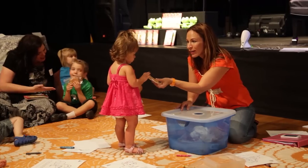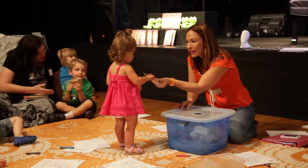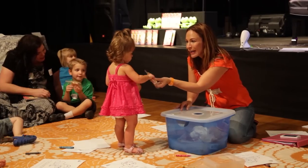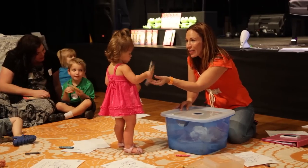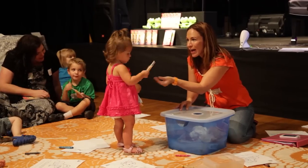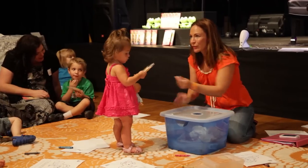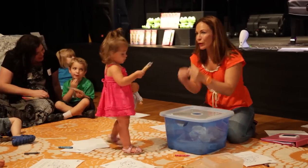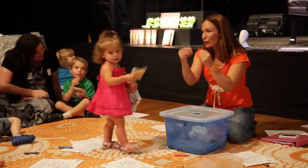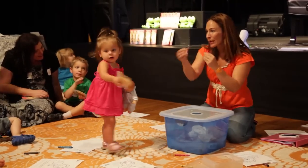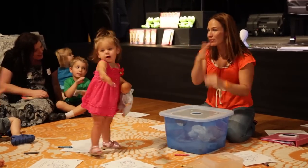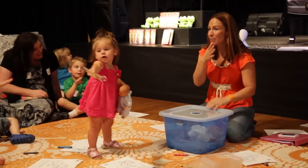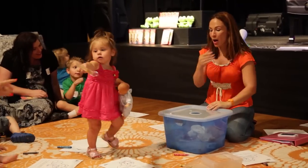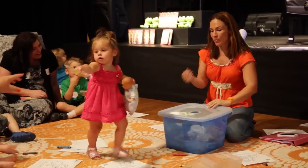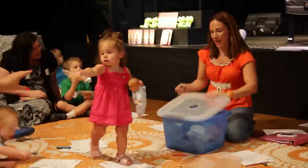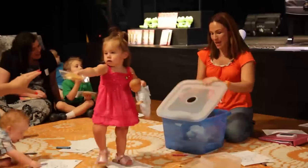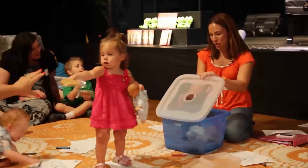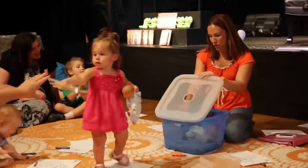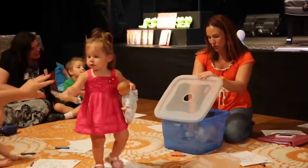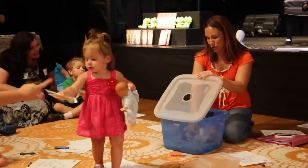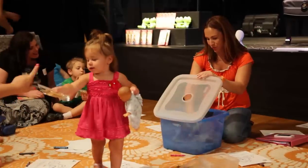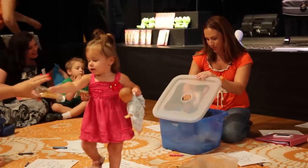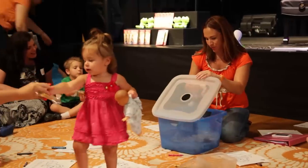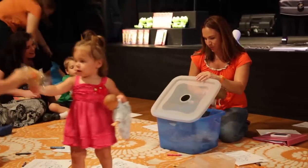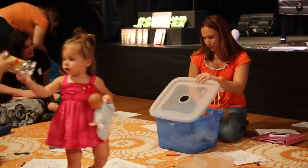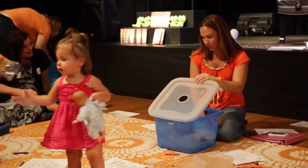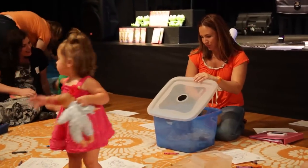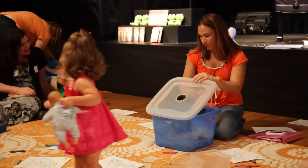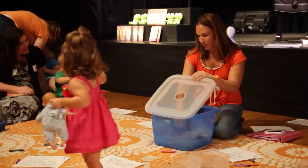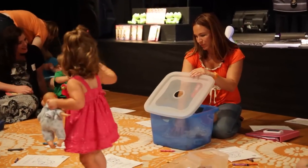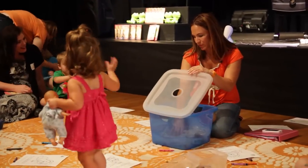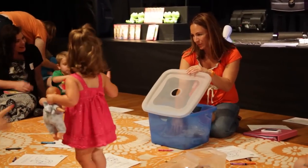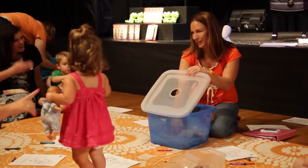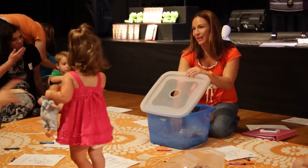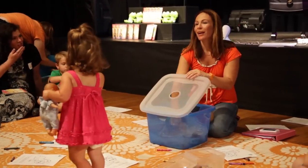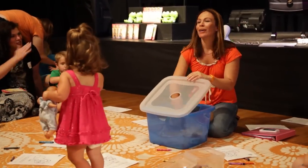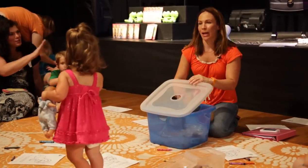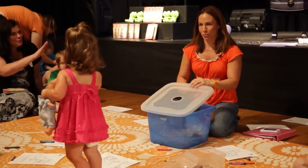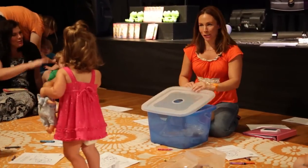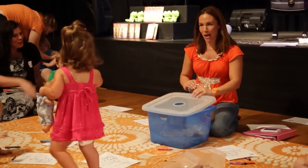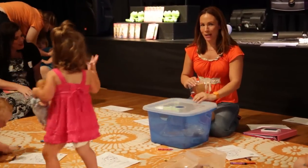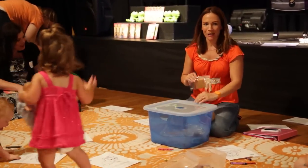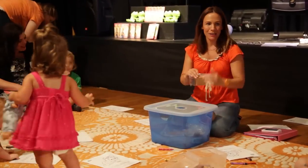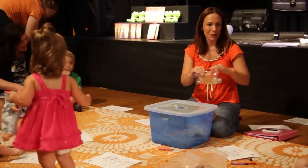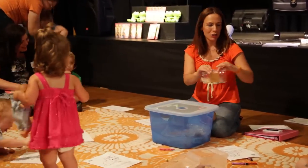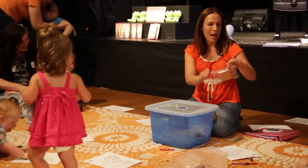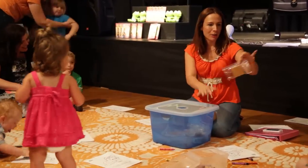Yes. That’s for you. You can give it to mom. Thank you! No. Sign THANK-YOU. She's got it. That's good.